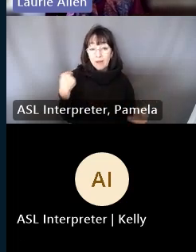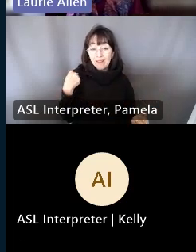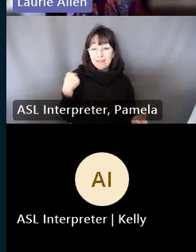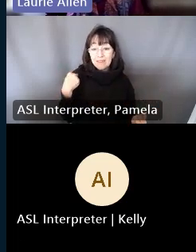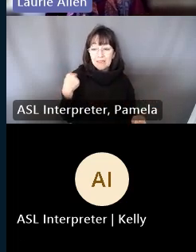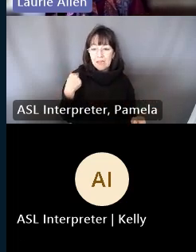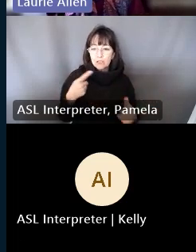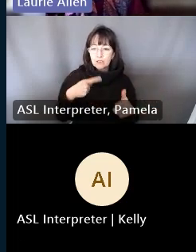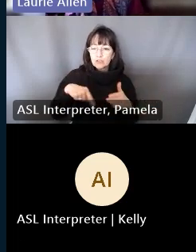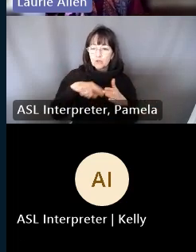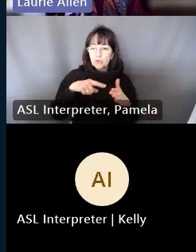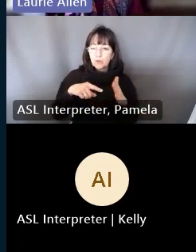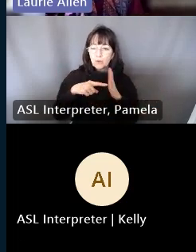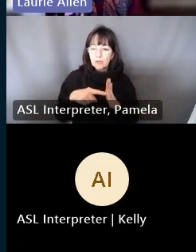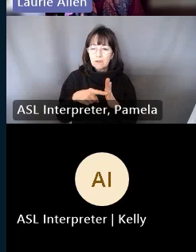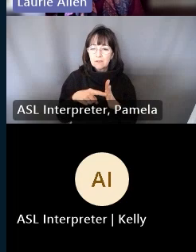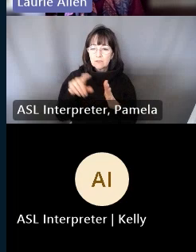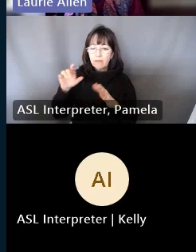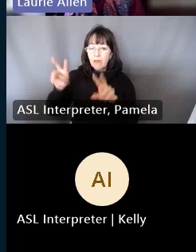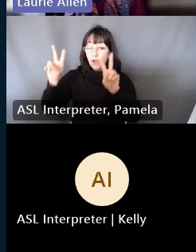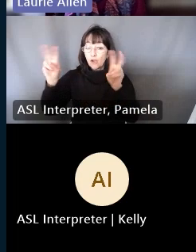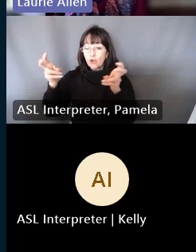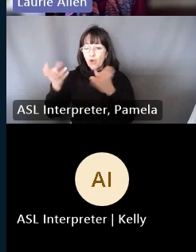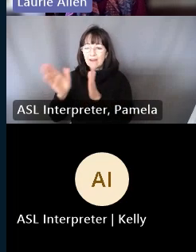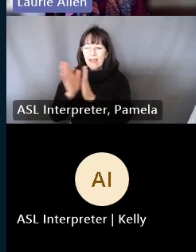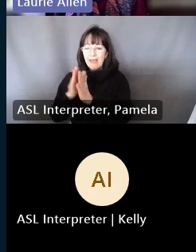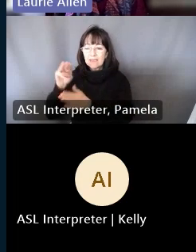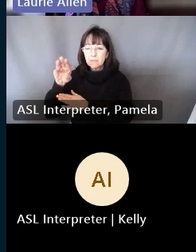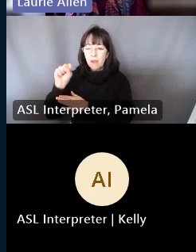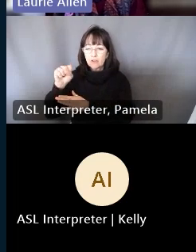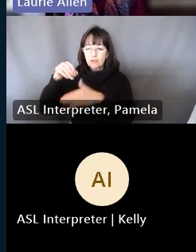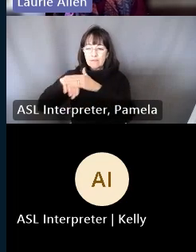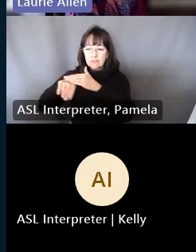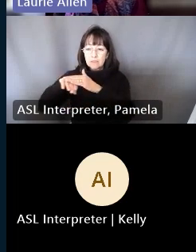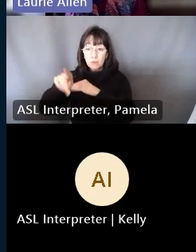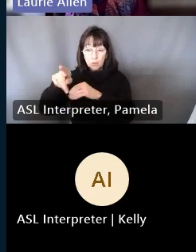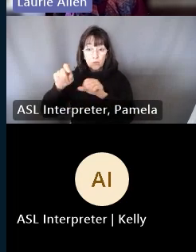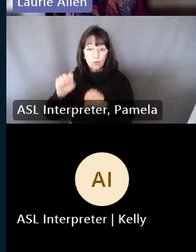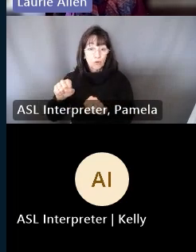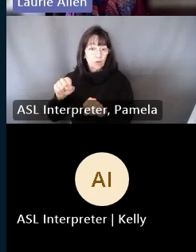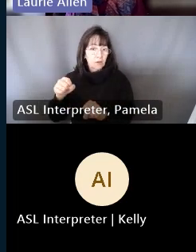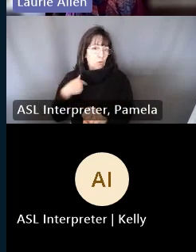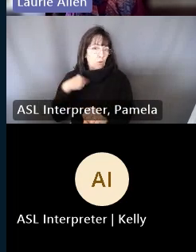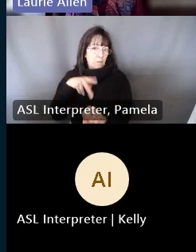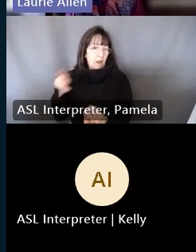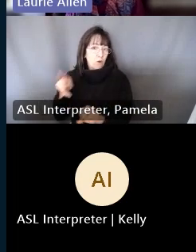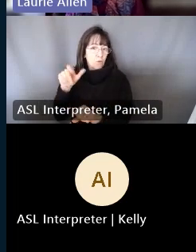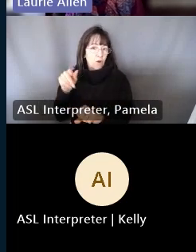bot called Ask Microsoft Accessibility. Because we're in PowerPoint Live, you can click on that link right here on the slide.